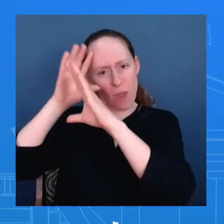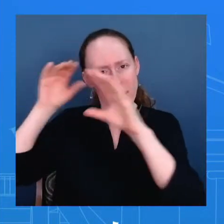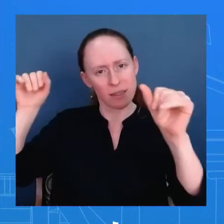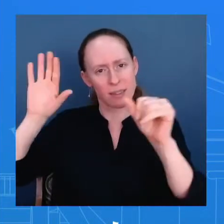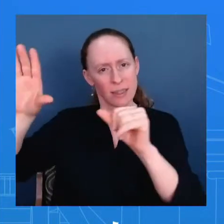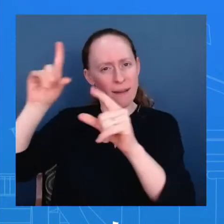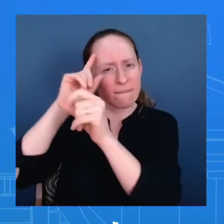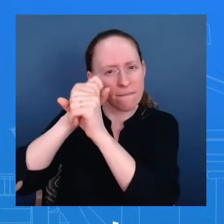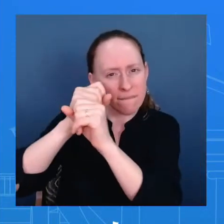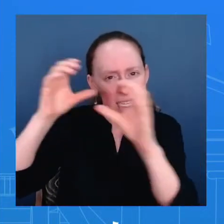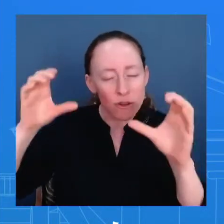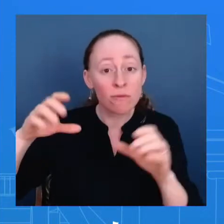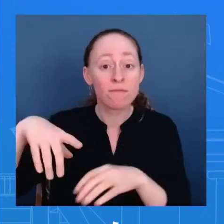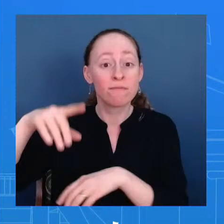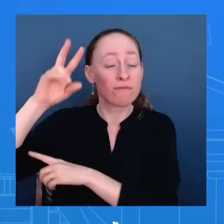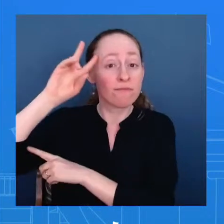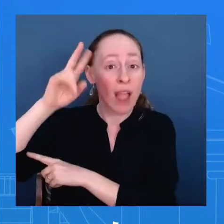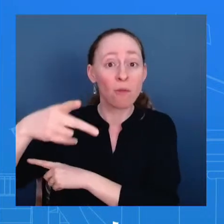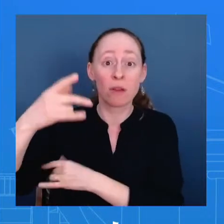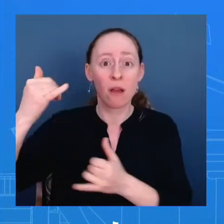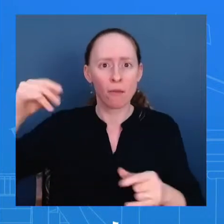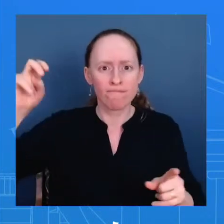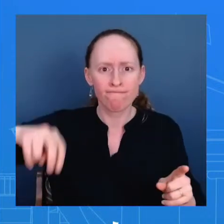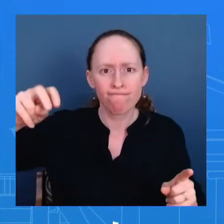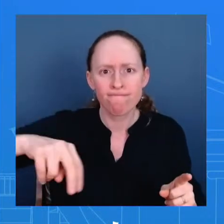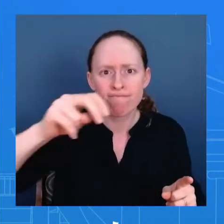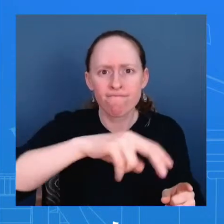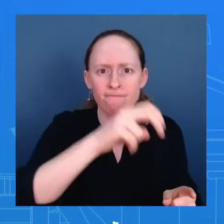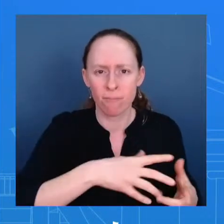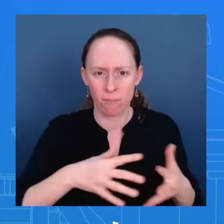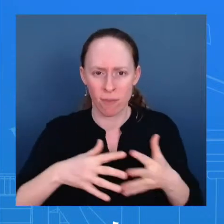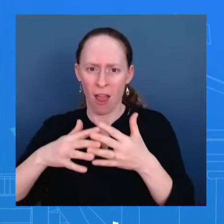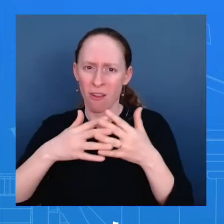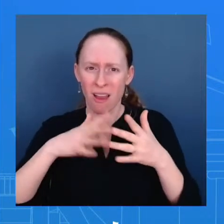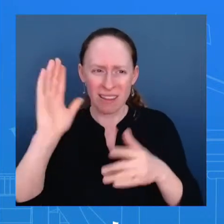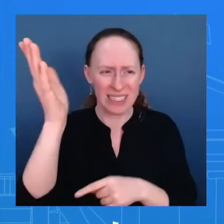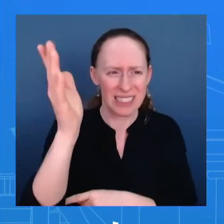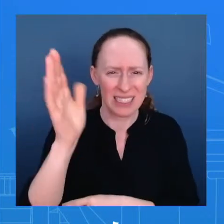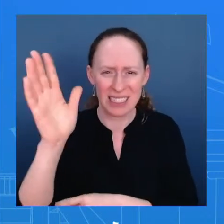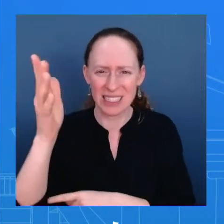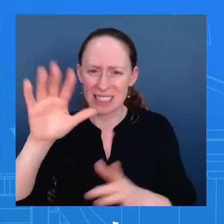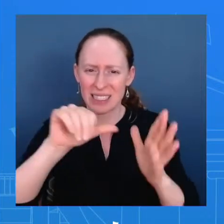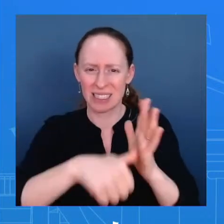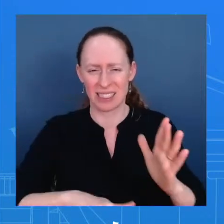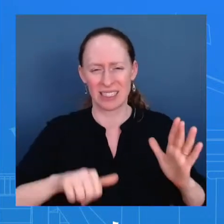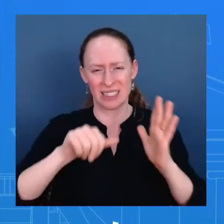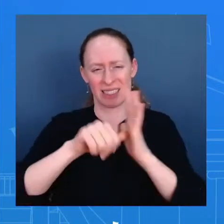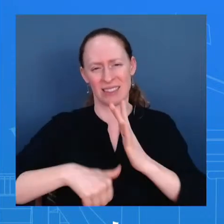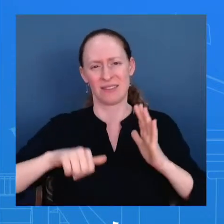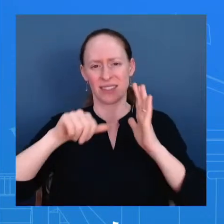talking exactly about that: about how we have to protect our freedoms and -- freedoms of -- of, obviously, reproductive health, as -- as we're speaking right now.